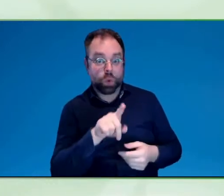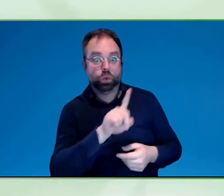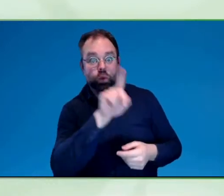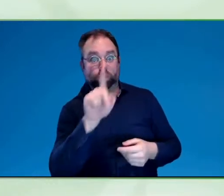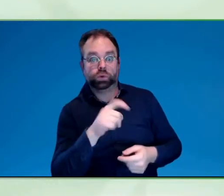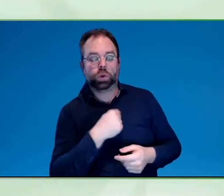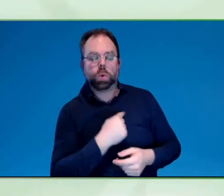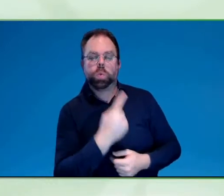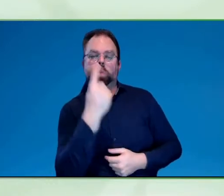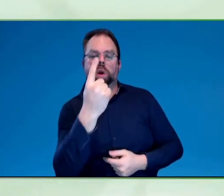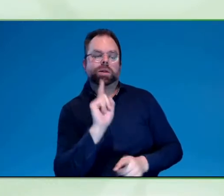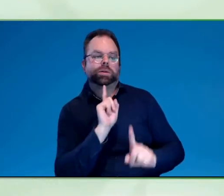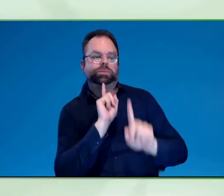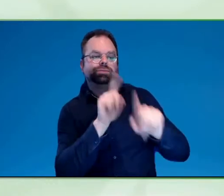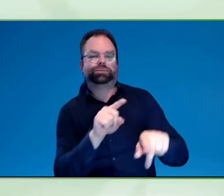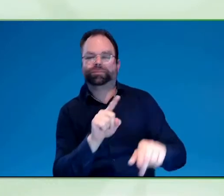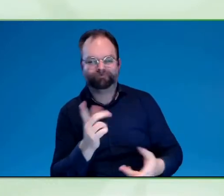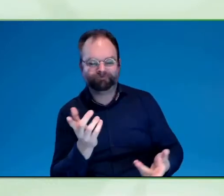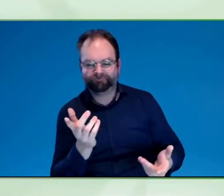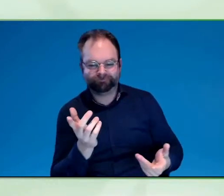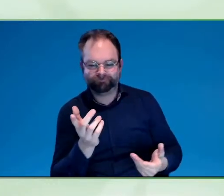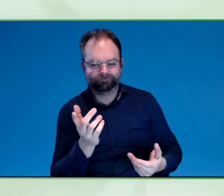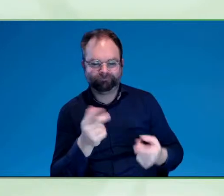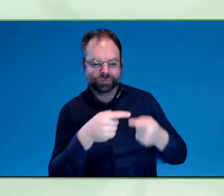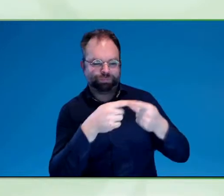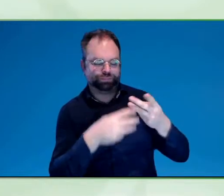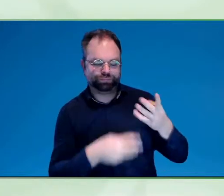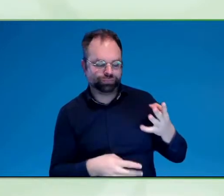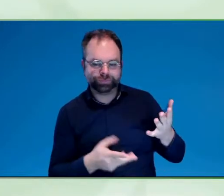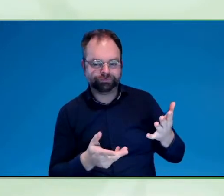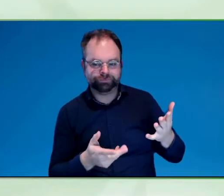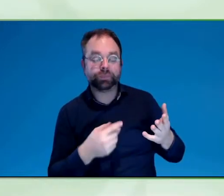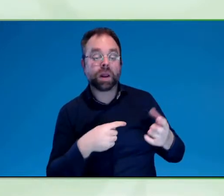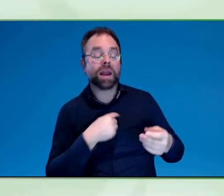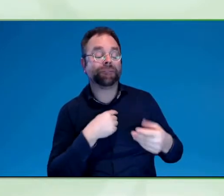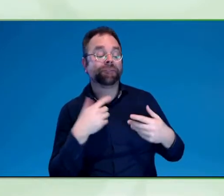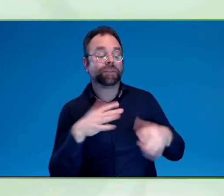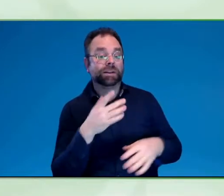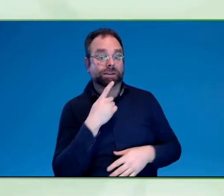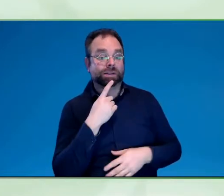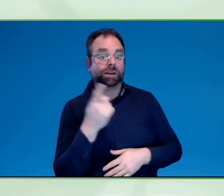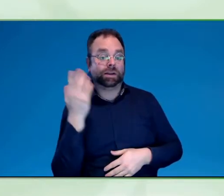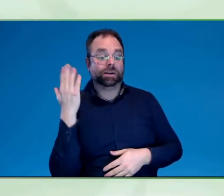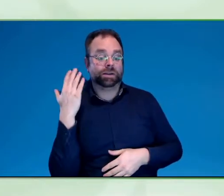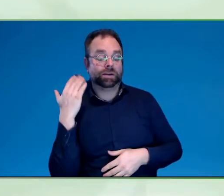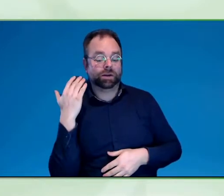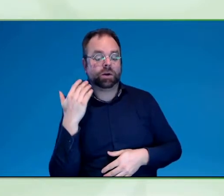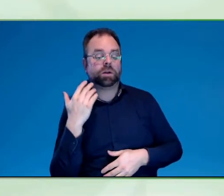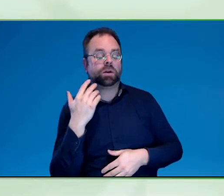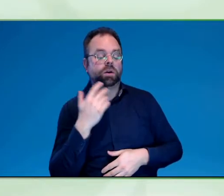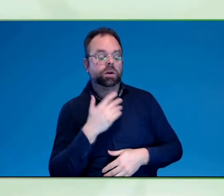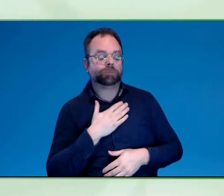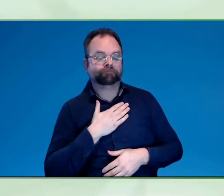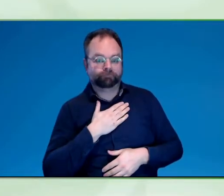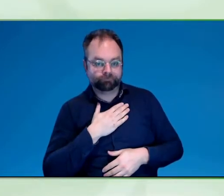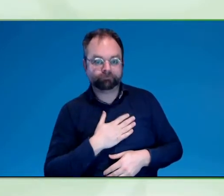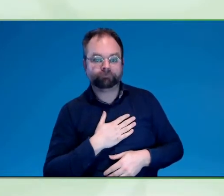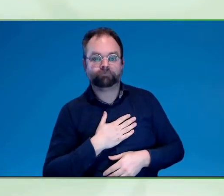It also takes funding to be able to expand it and be able to elaborate on the work we